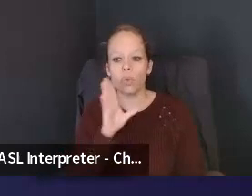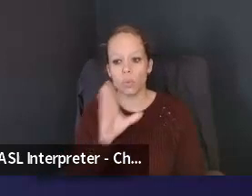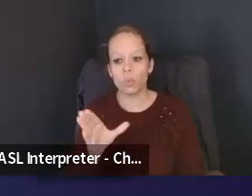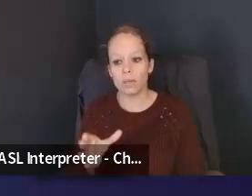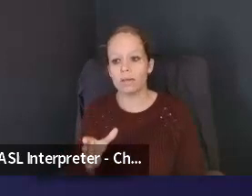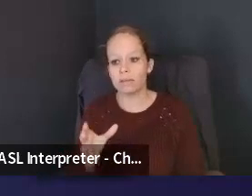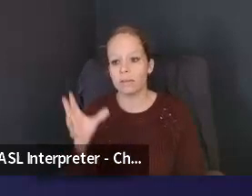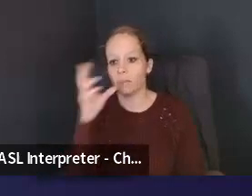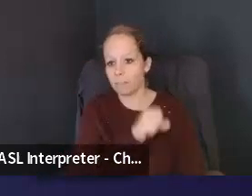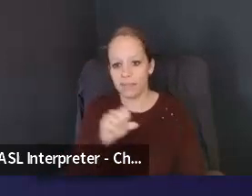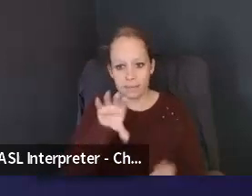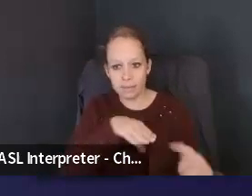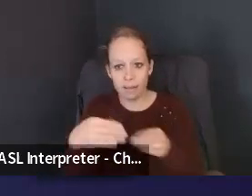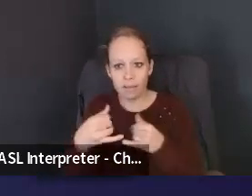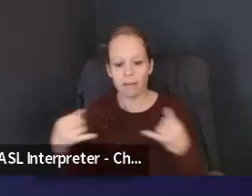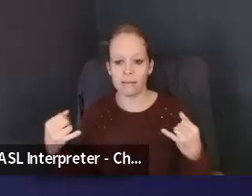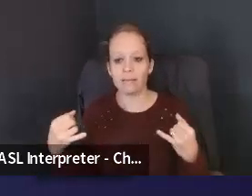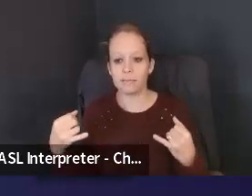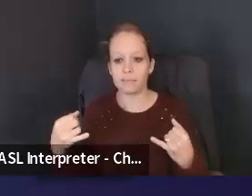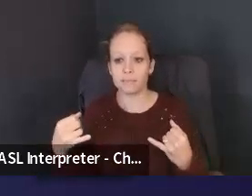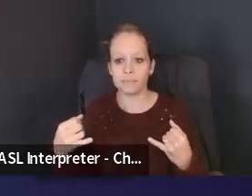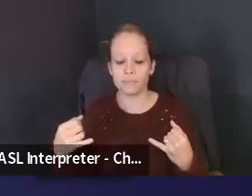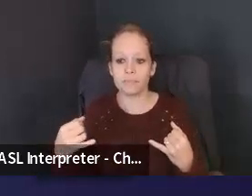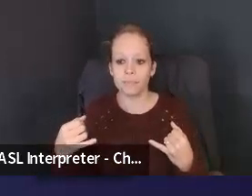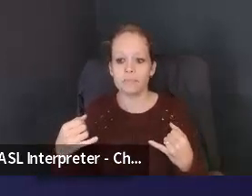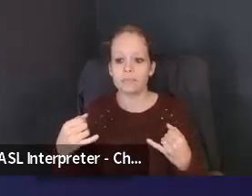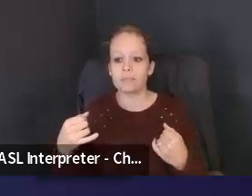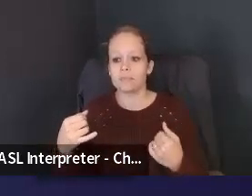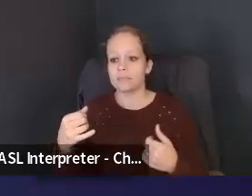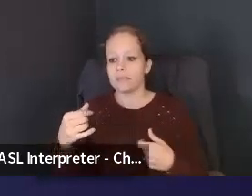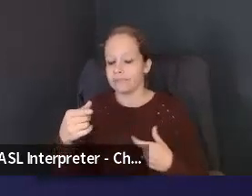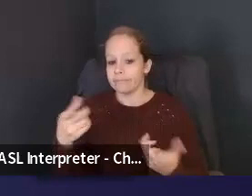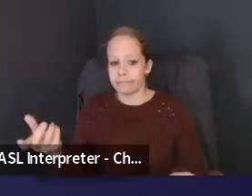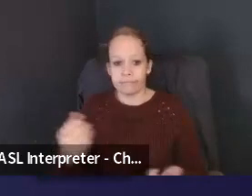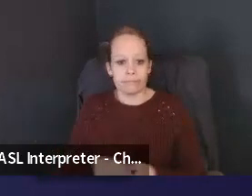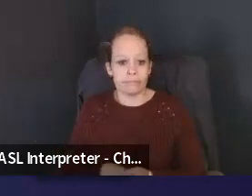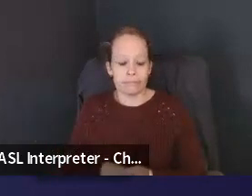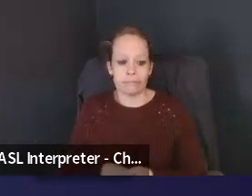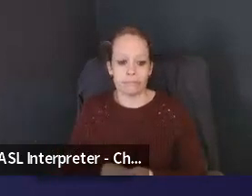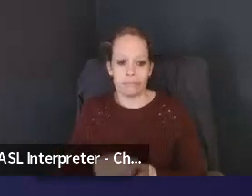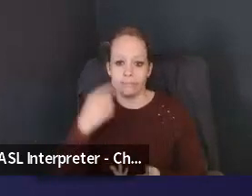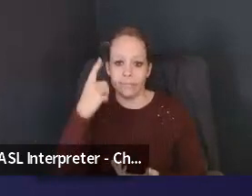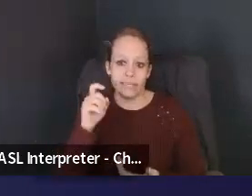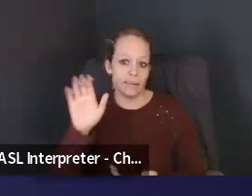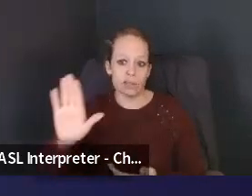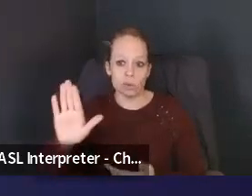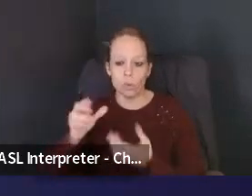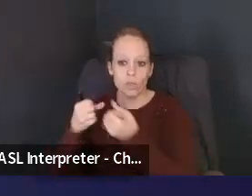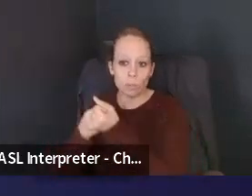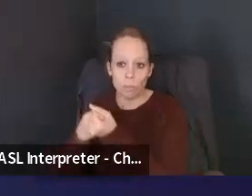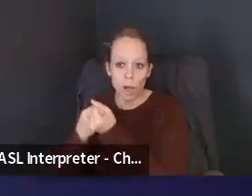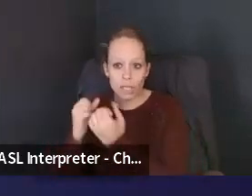proposal deadline, for having a lot of red tape, for having your sponsored program office be very